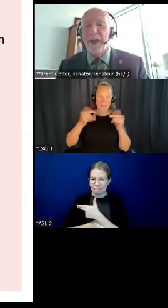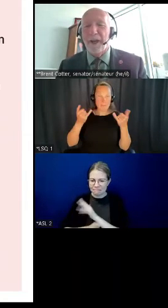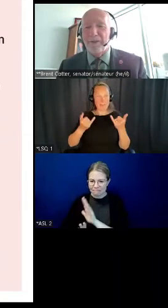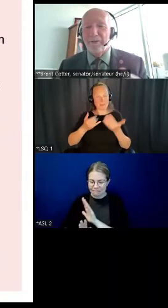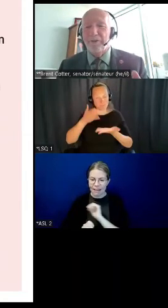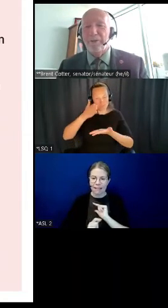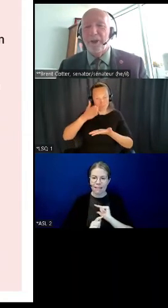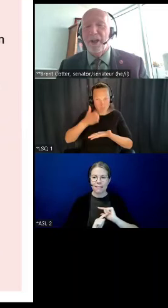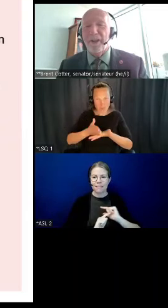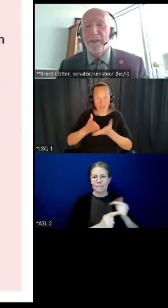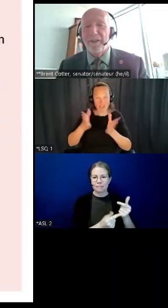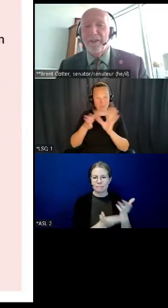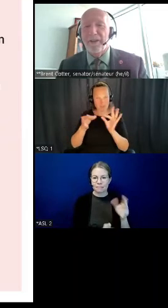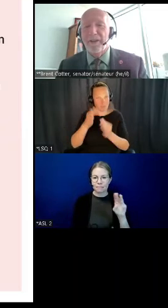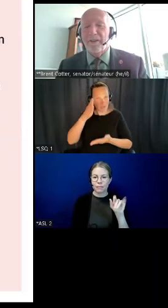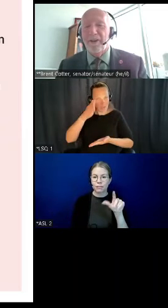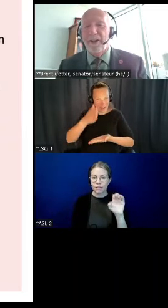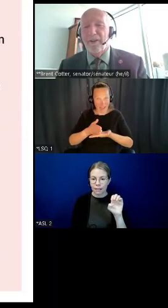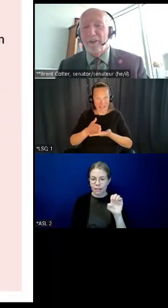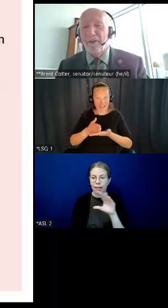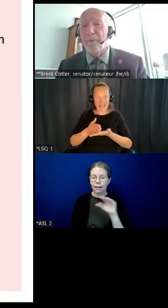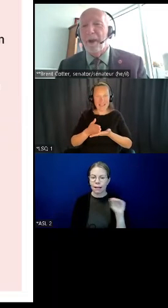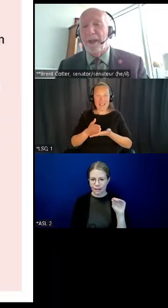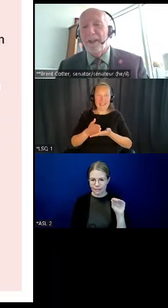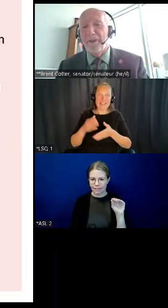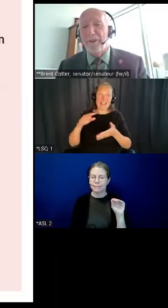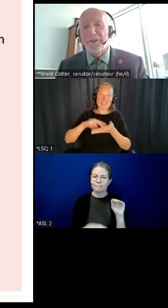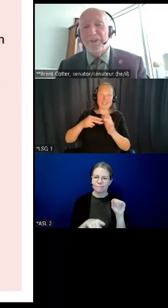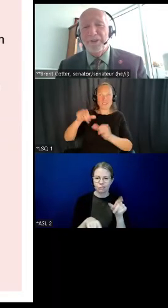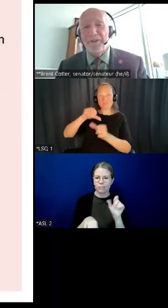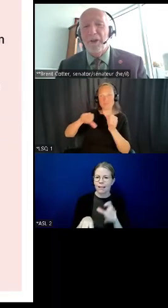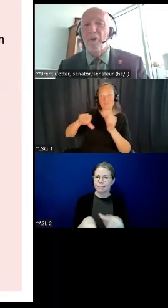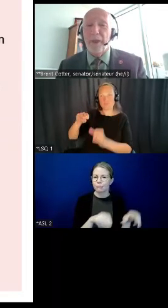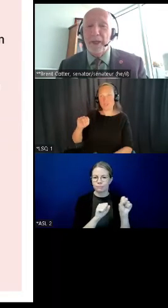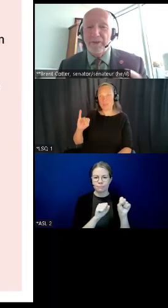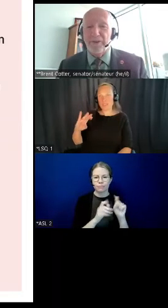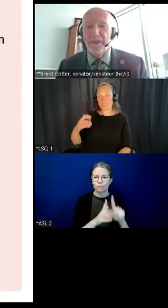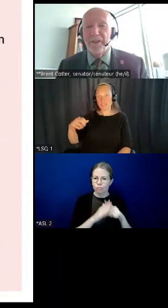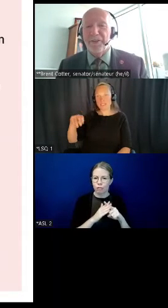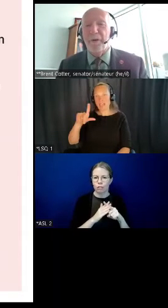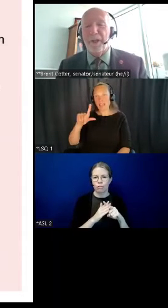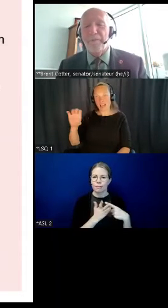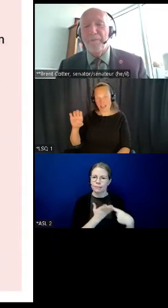TURN IT BACK TO MICHELLE AND OUR DIALOGUE ON THE PANEL AND THE QUESTIONS. I HOPE THAT'S SOMEWHAT